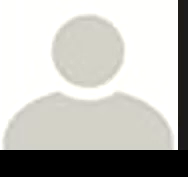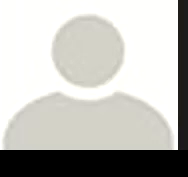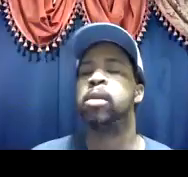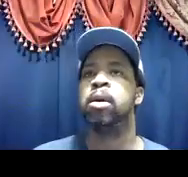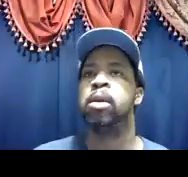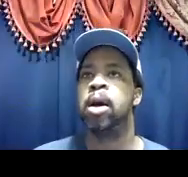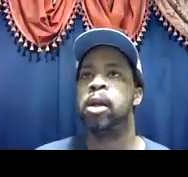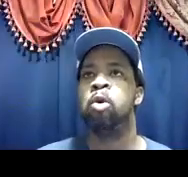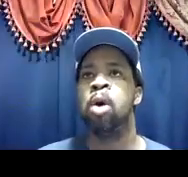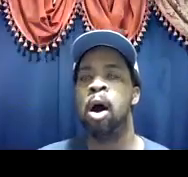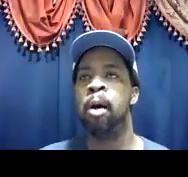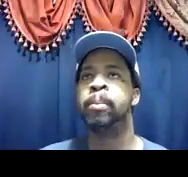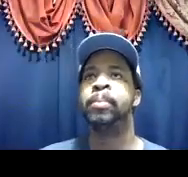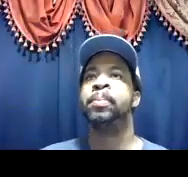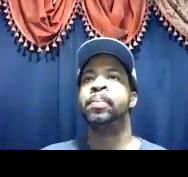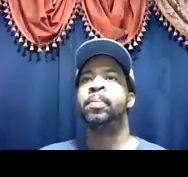Things that I do, um